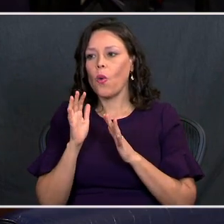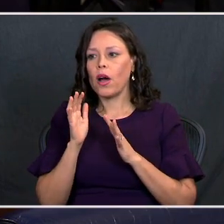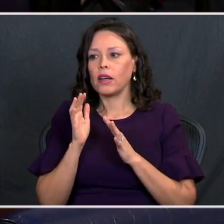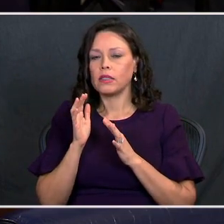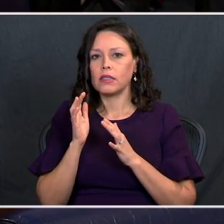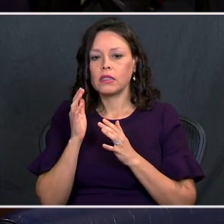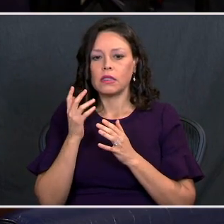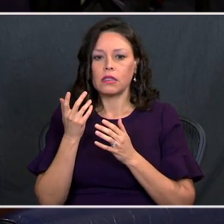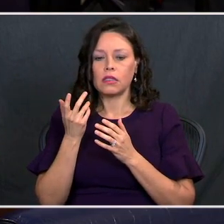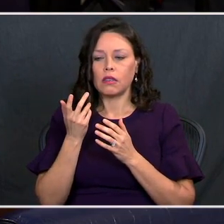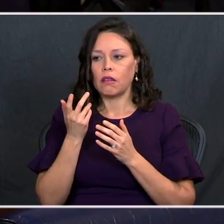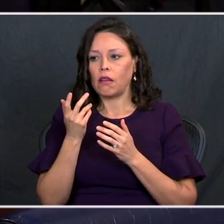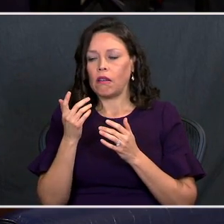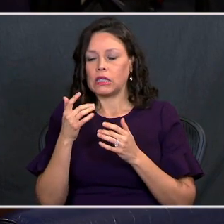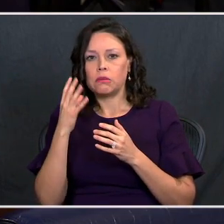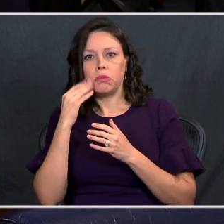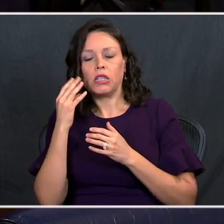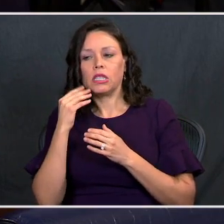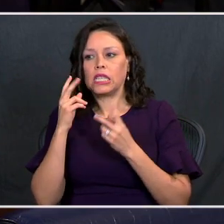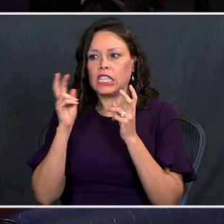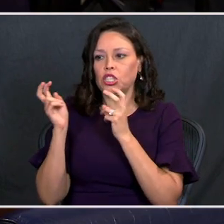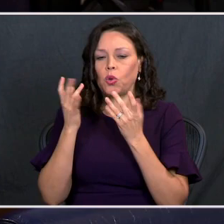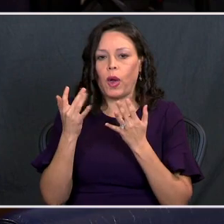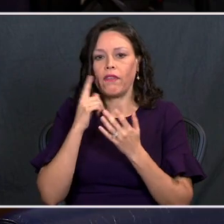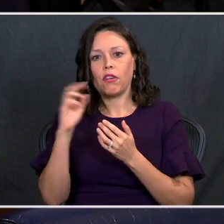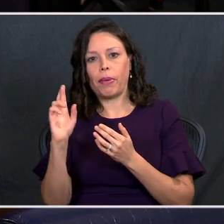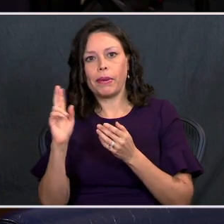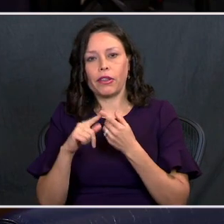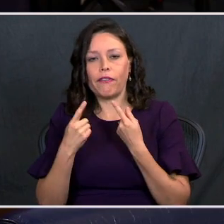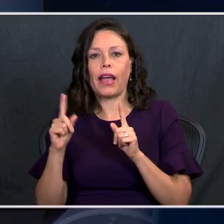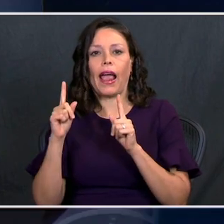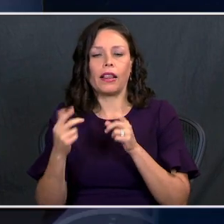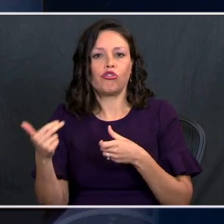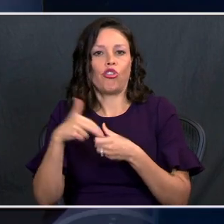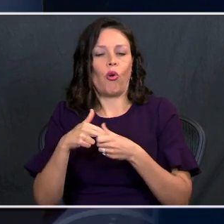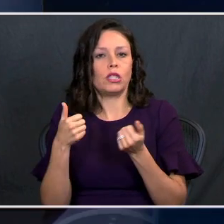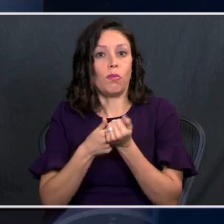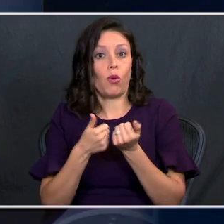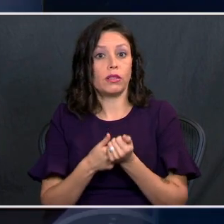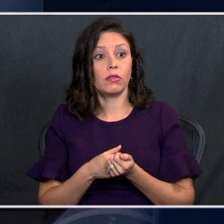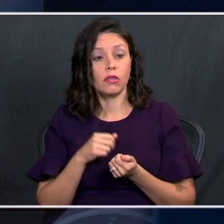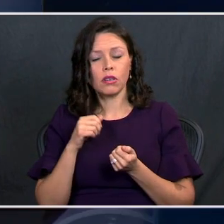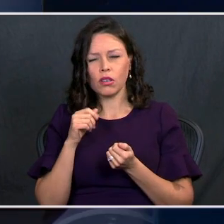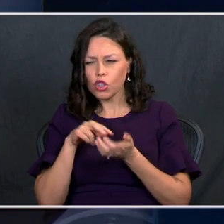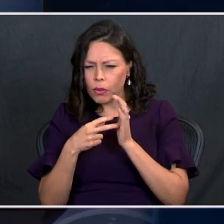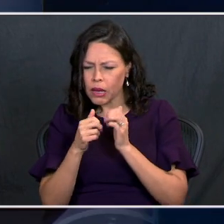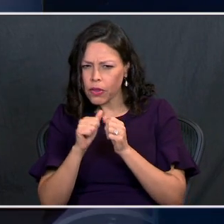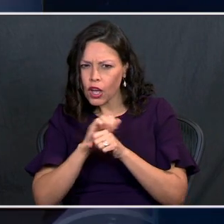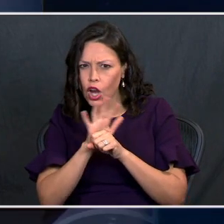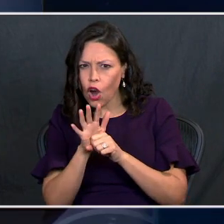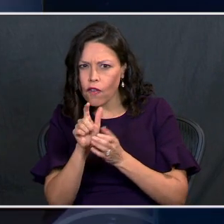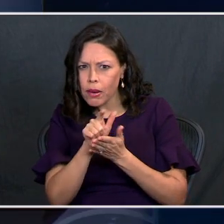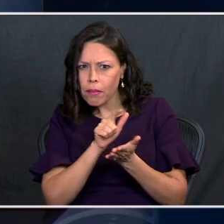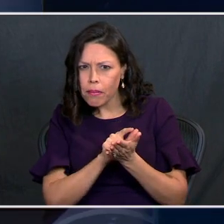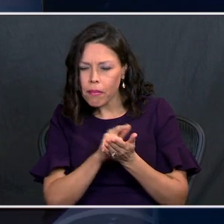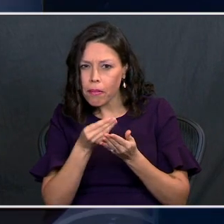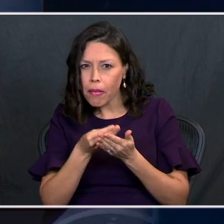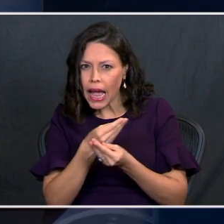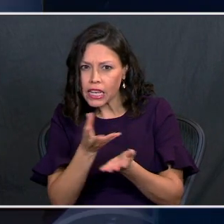that might come from a delay in waiting for Republicans to get onboard. Ms. Psaki: You mean with the COVID package? The Press: With the package. Yeah. Ms. Psaki: Well, he -- he agrees.